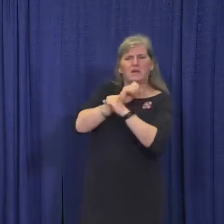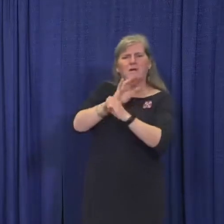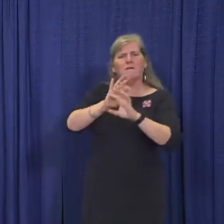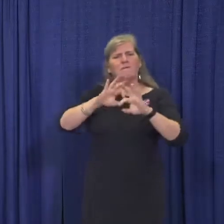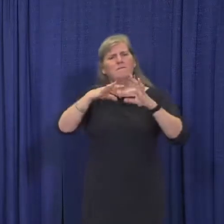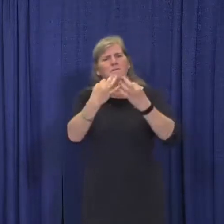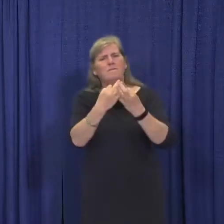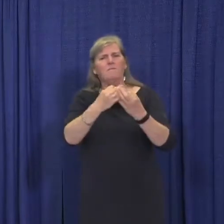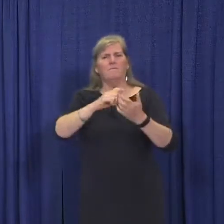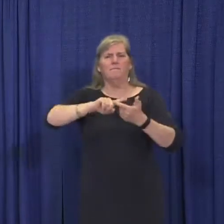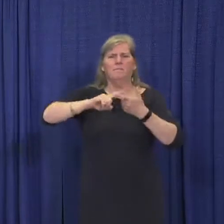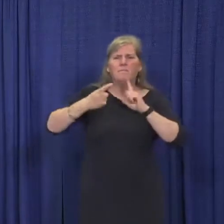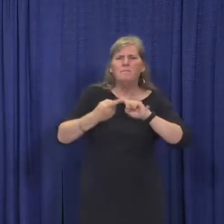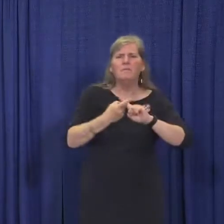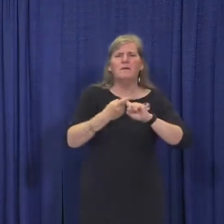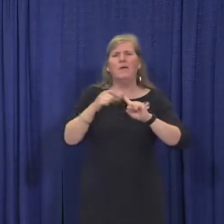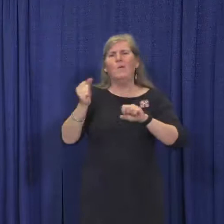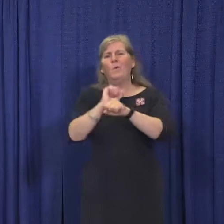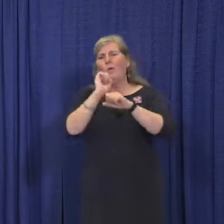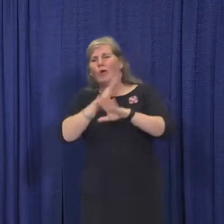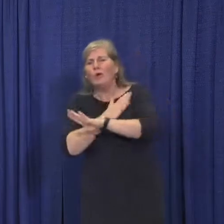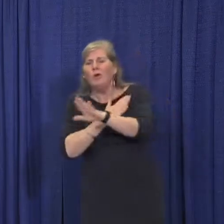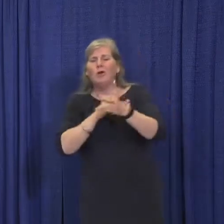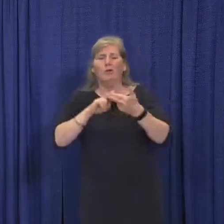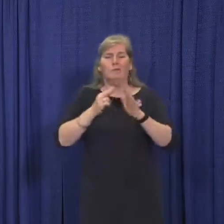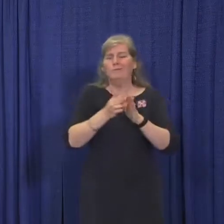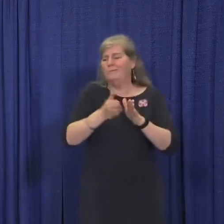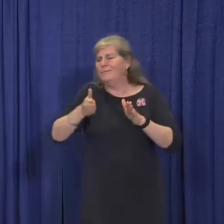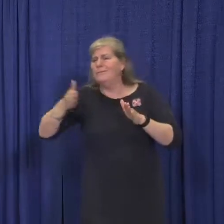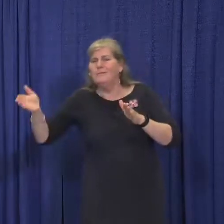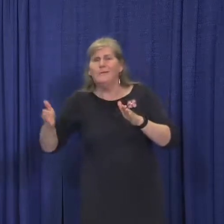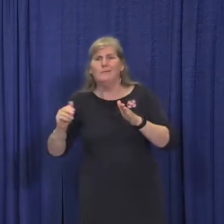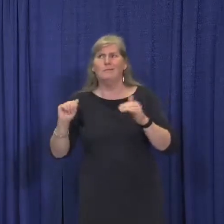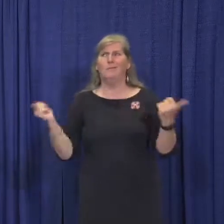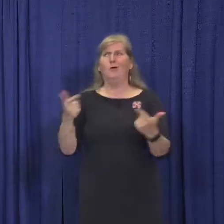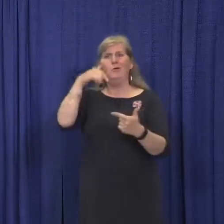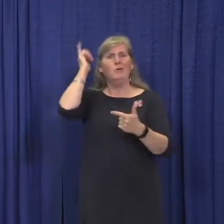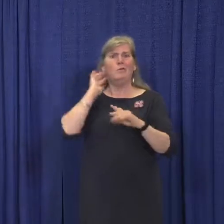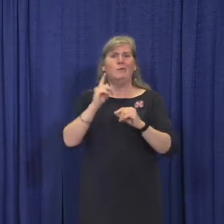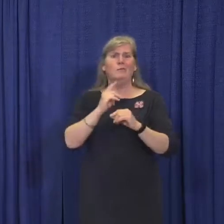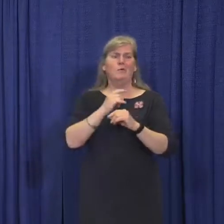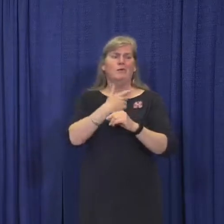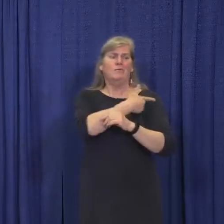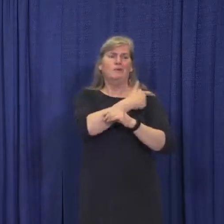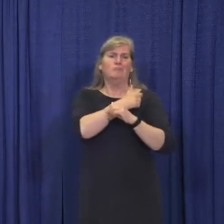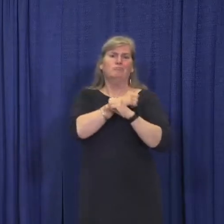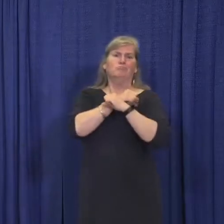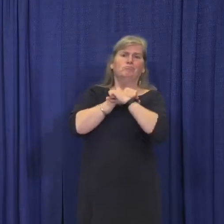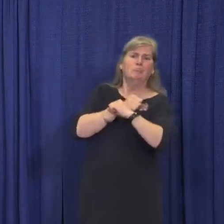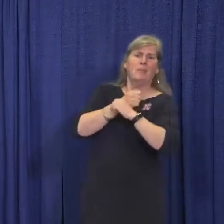family and friends and colleagues and neighbours and Yukoners.